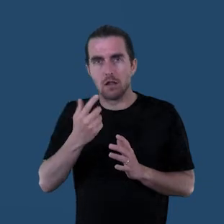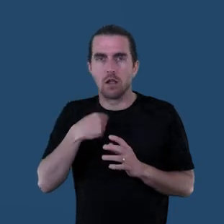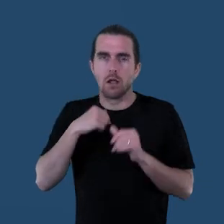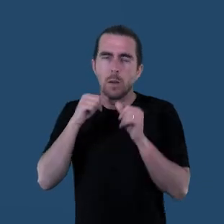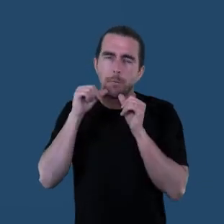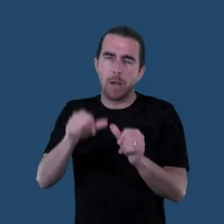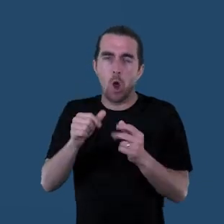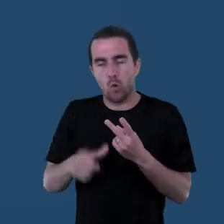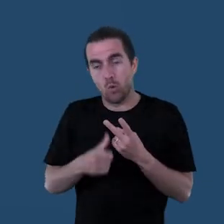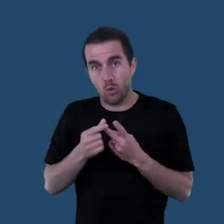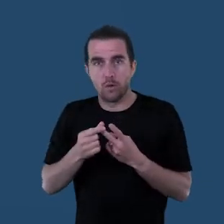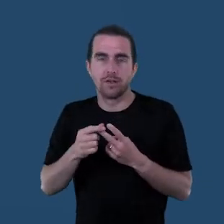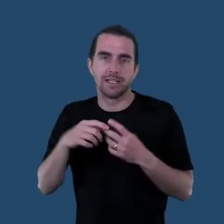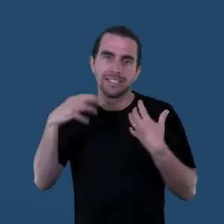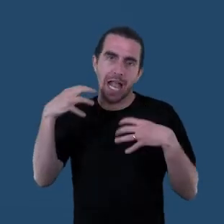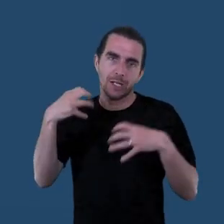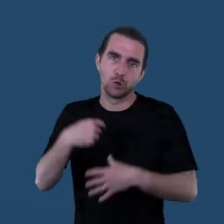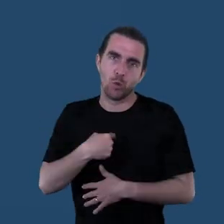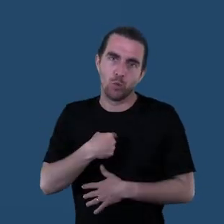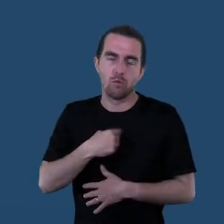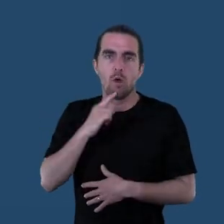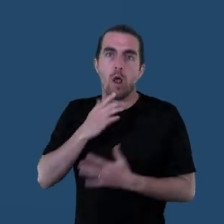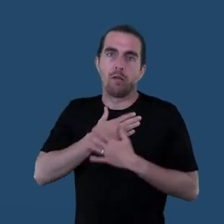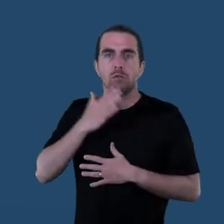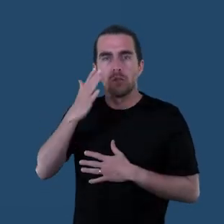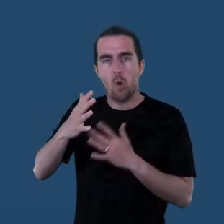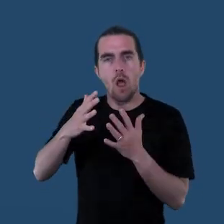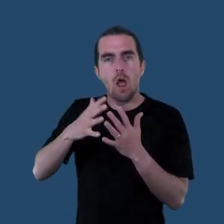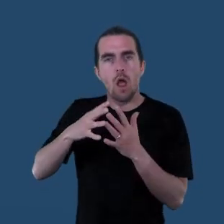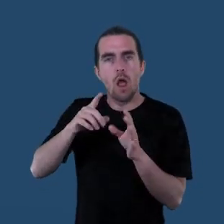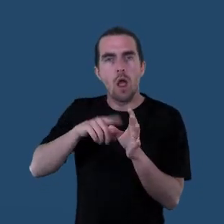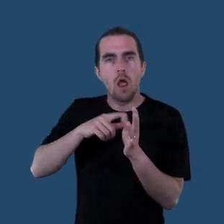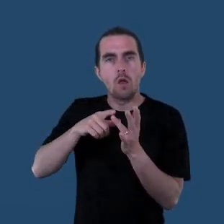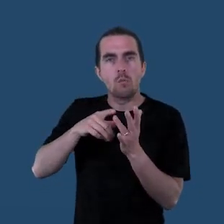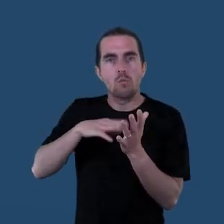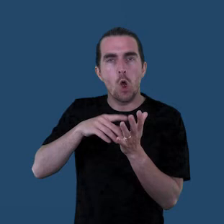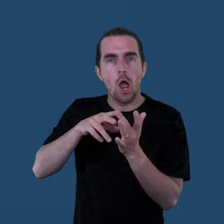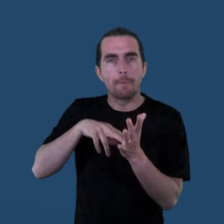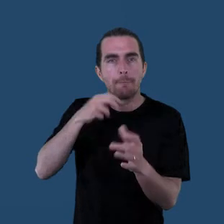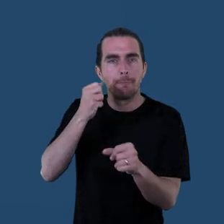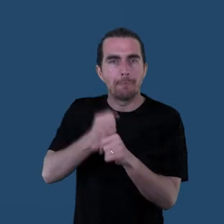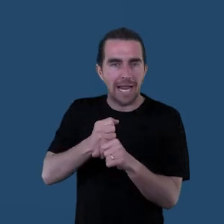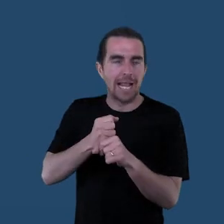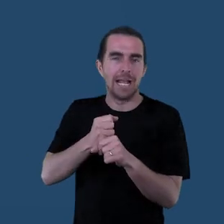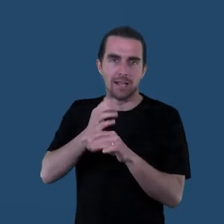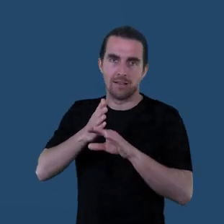I'm very, I love, I'm a dinosaur girl too. And so I would love to go out to somewhere like Wyoming,